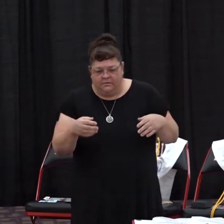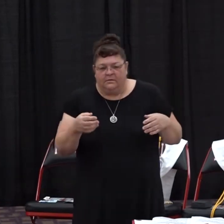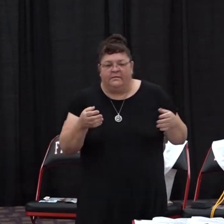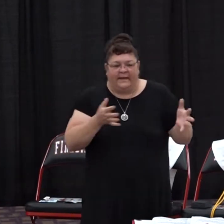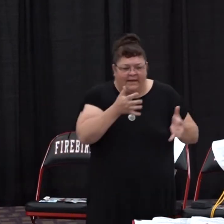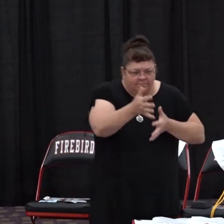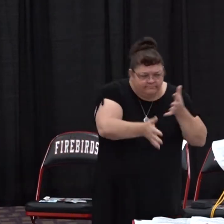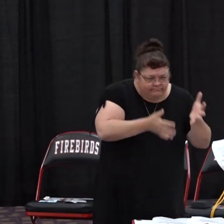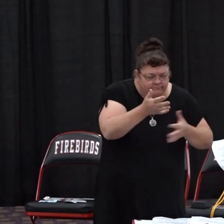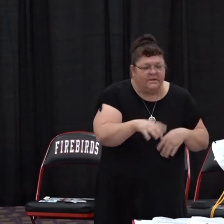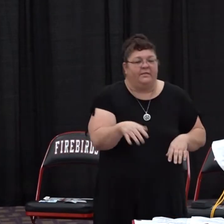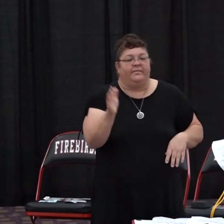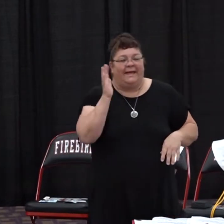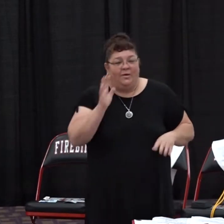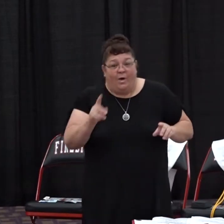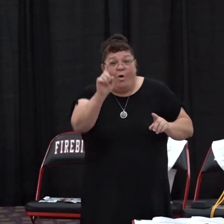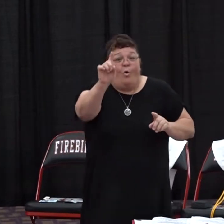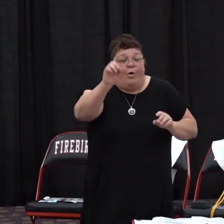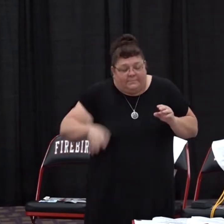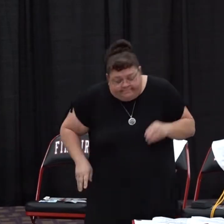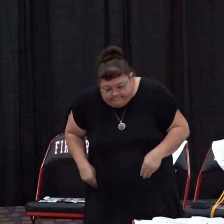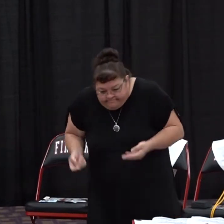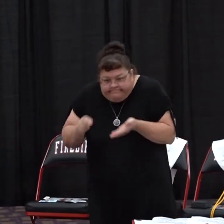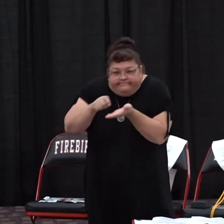More understanding in how to interact with people.